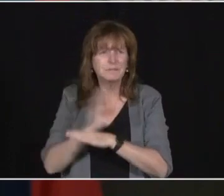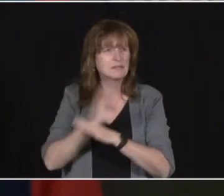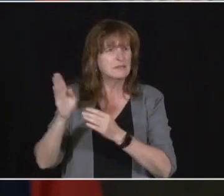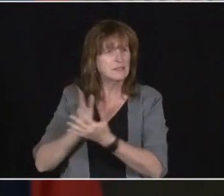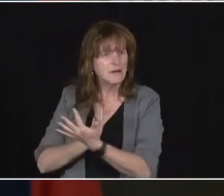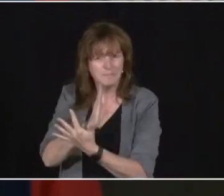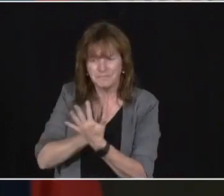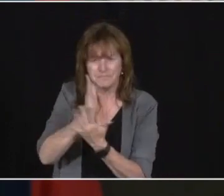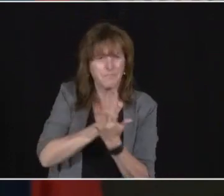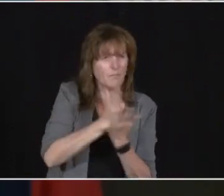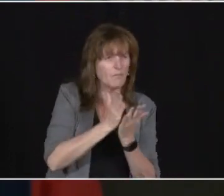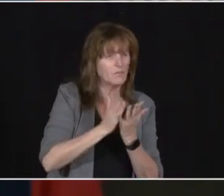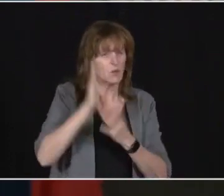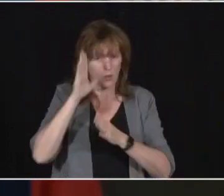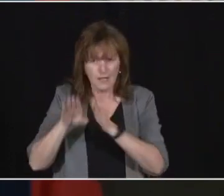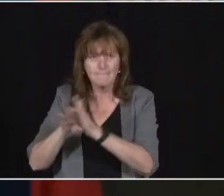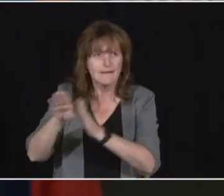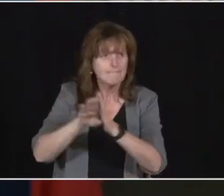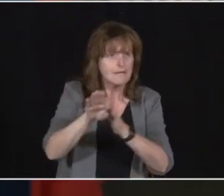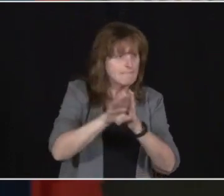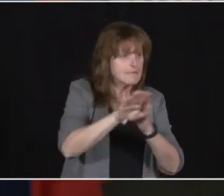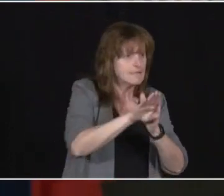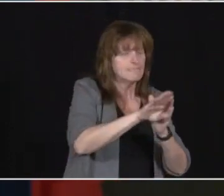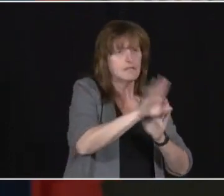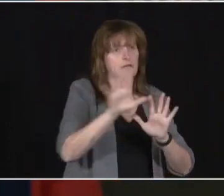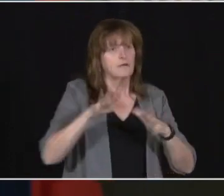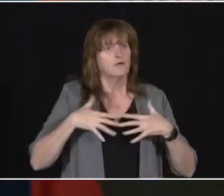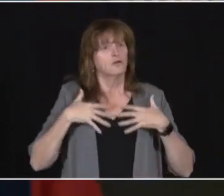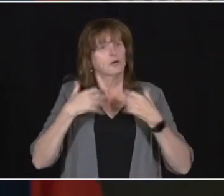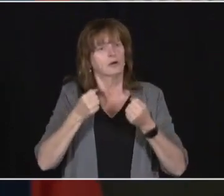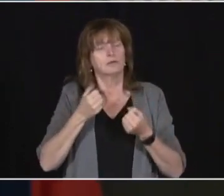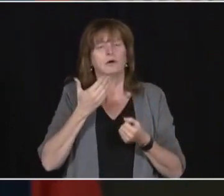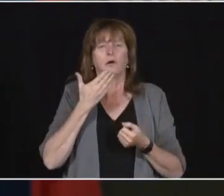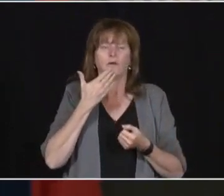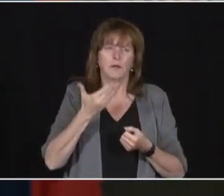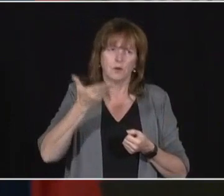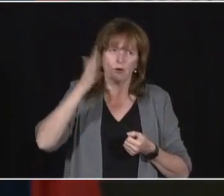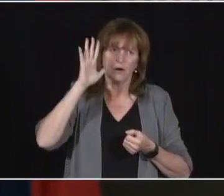Thank you, and God bless the people of Ontario. Now I will pass it over.